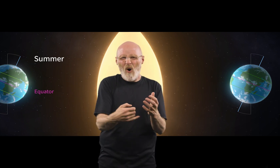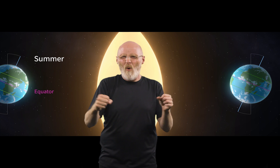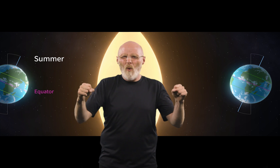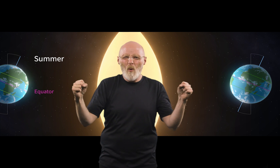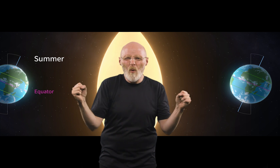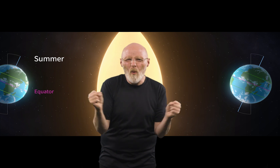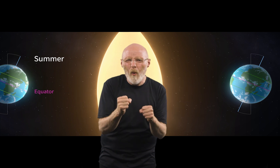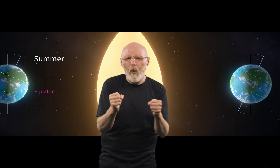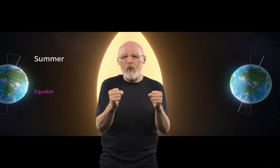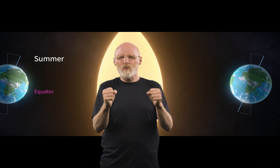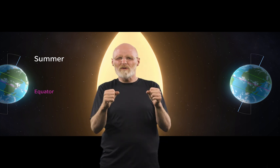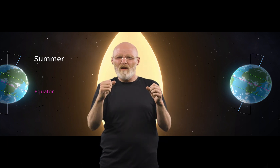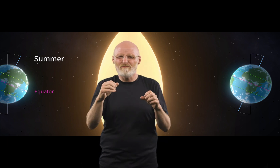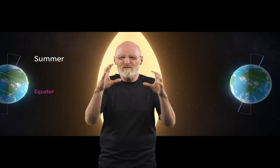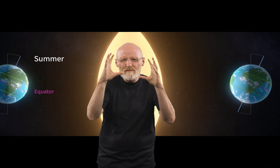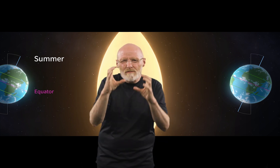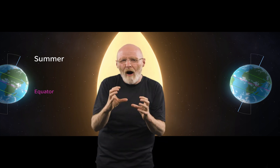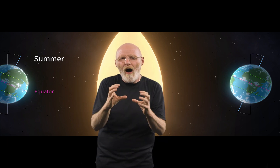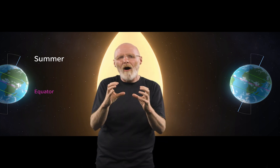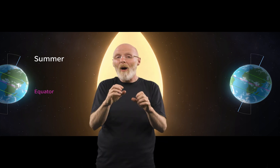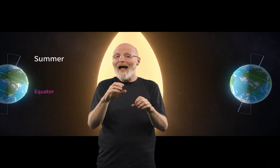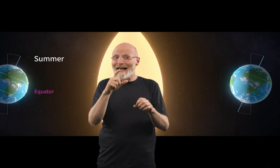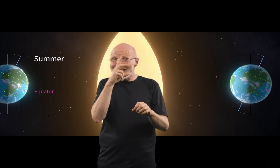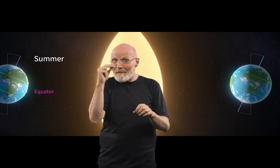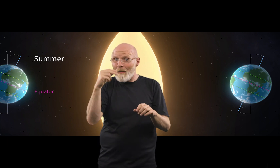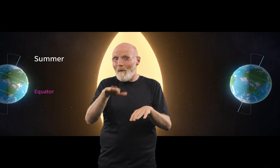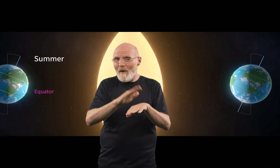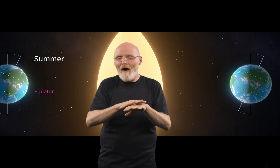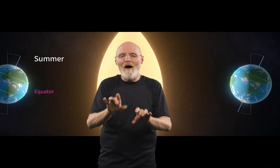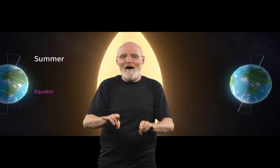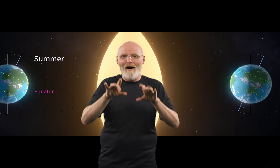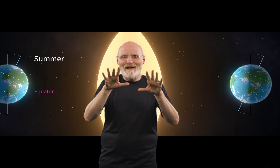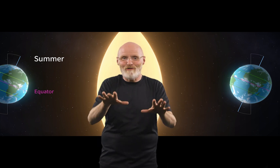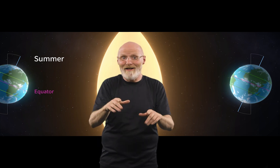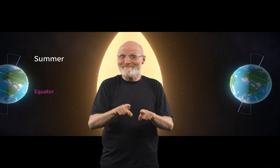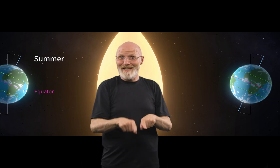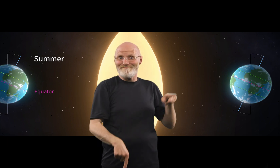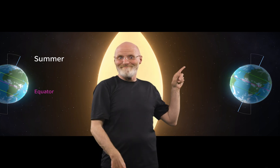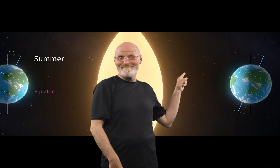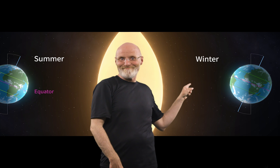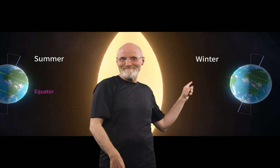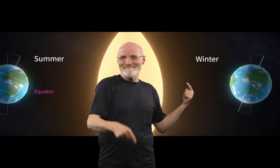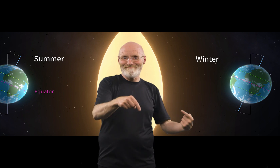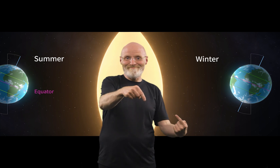and it's colder and darker there. For example, Australia would be in this half of the world.